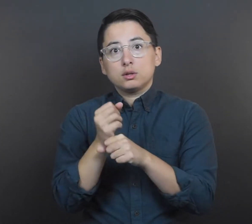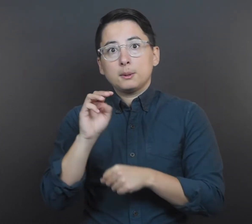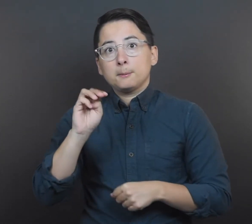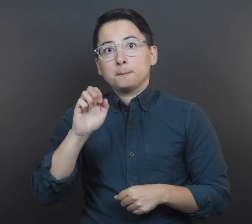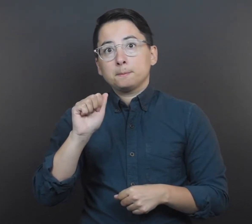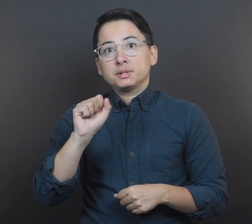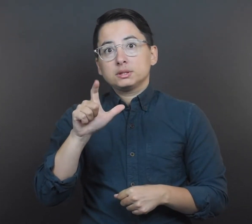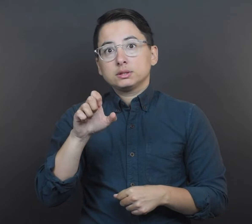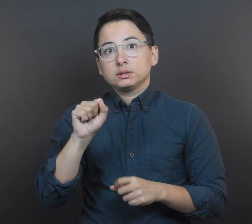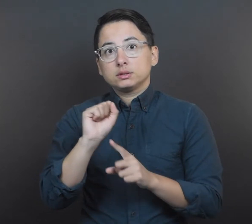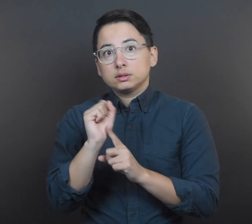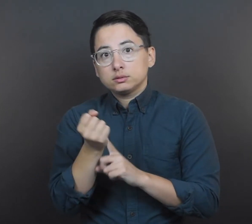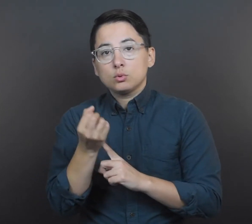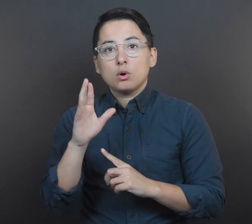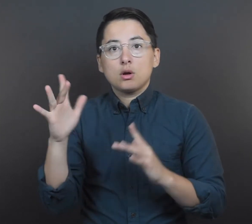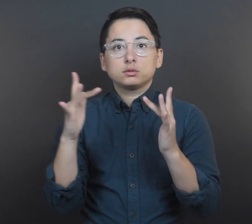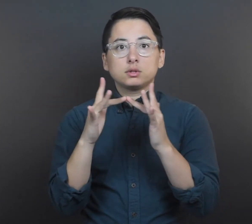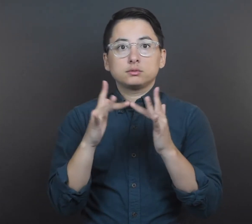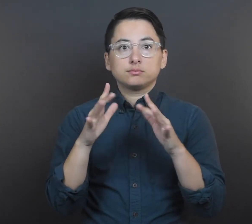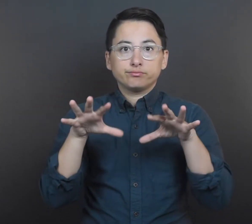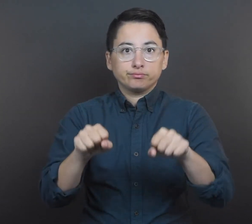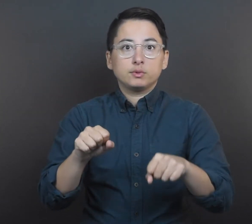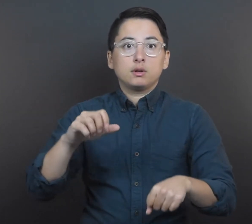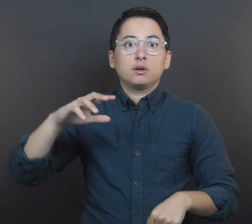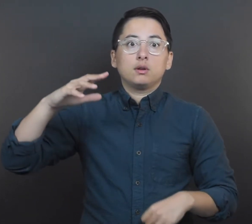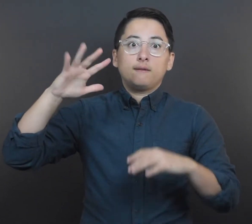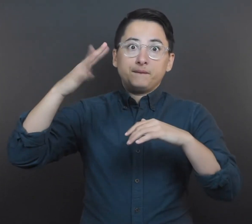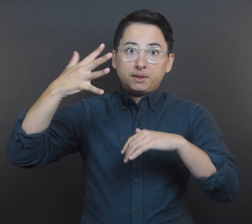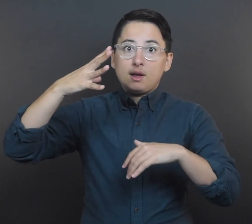The fourth floor housed expats who were medically fragile.